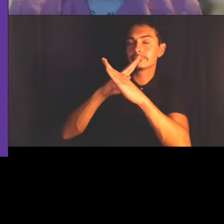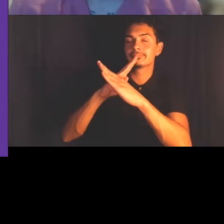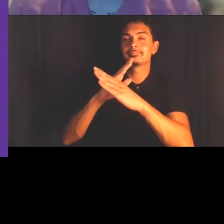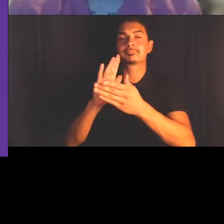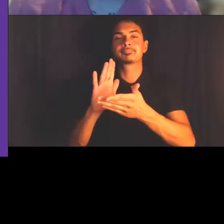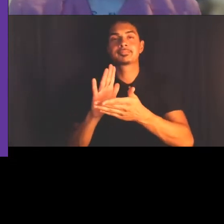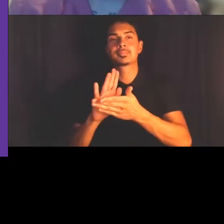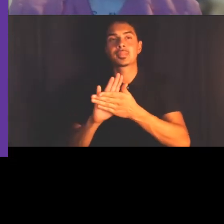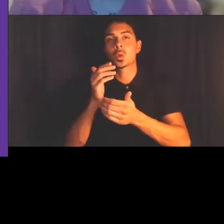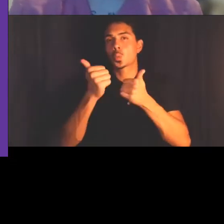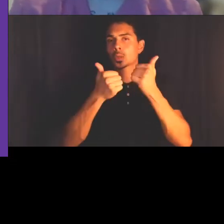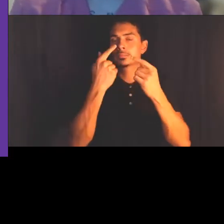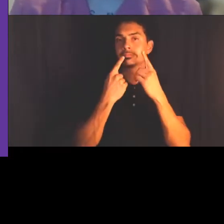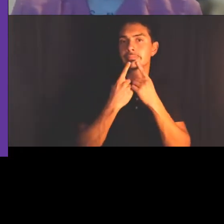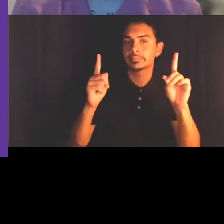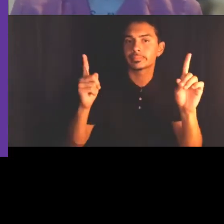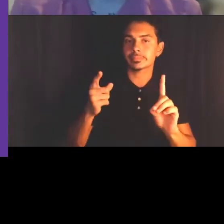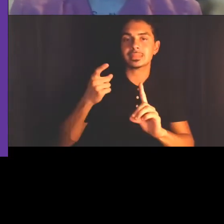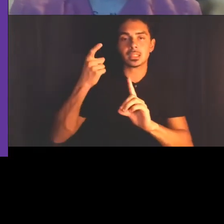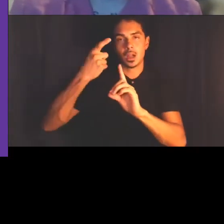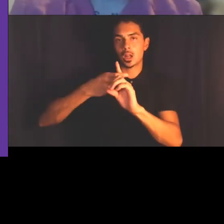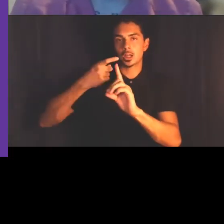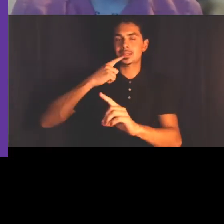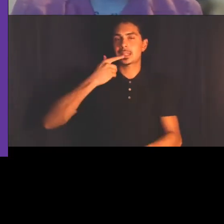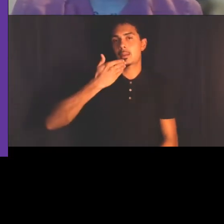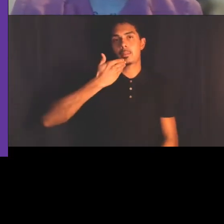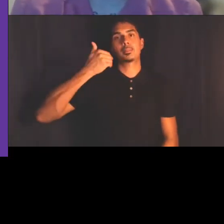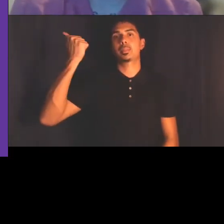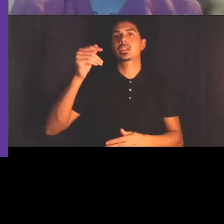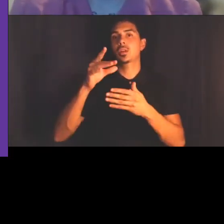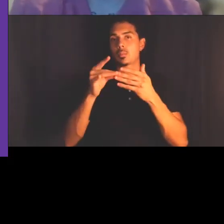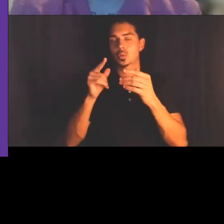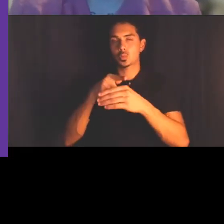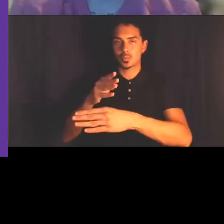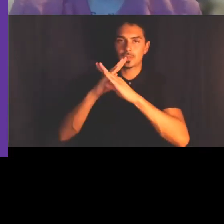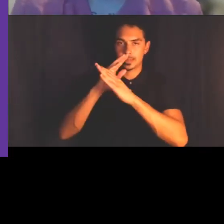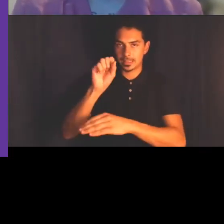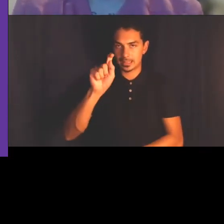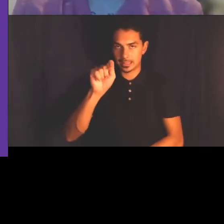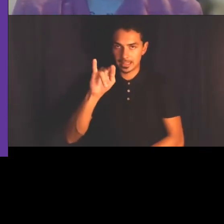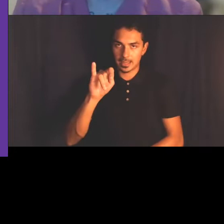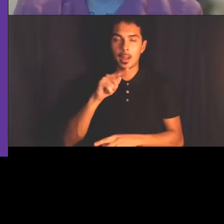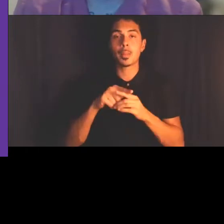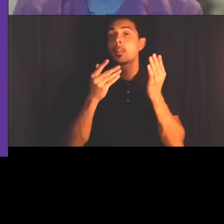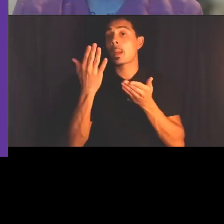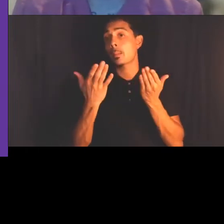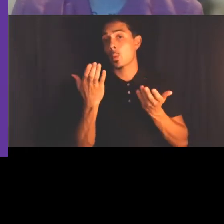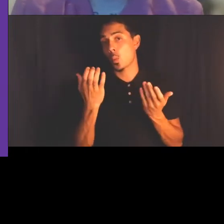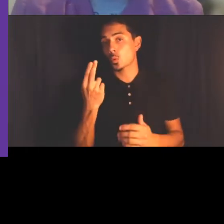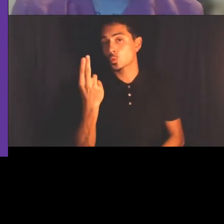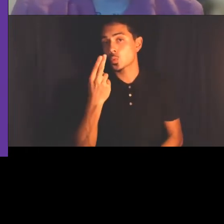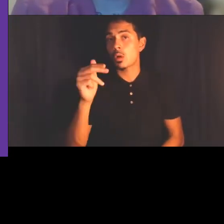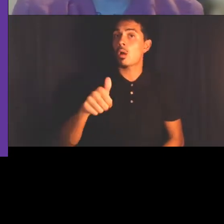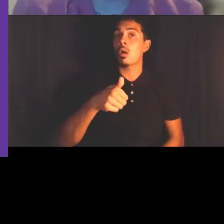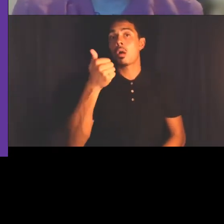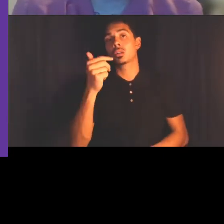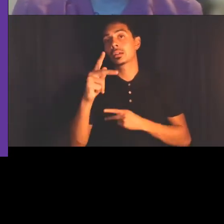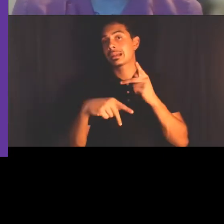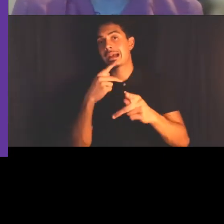condoms are going to be the best option to help also prevent that, but somebody may want to use another form of contraception or birth control